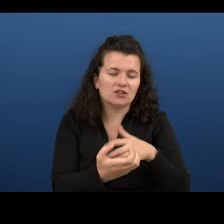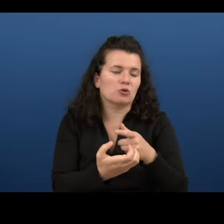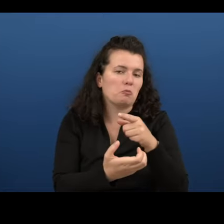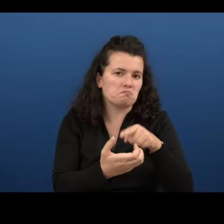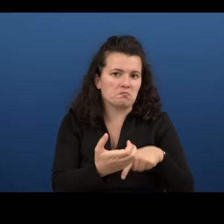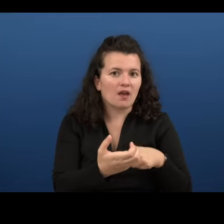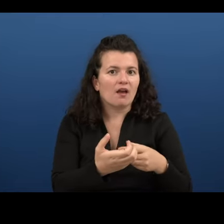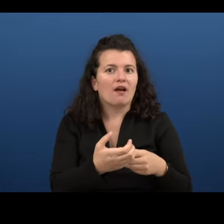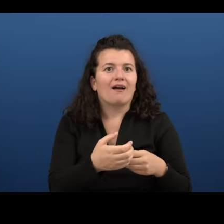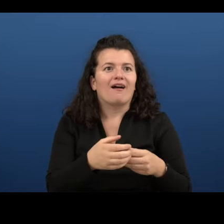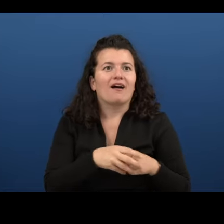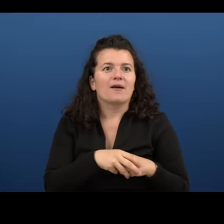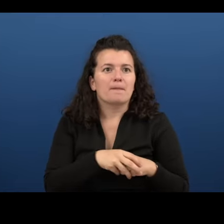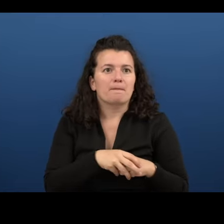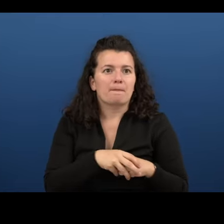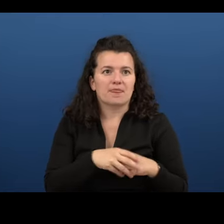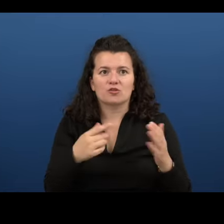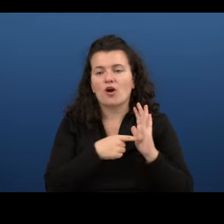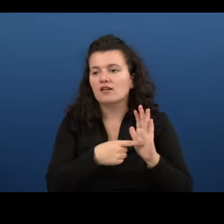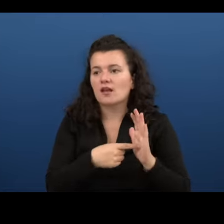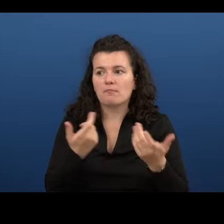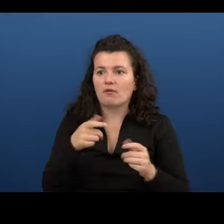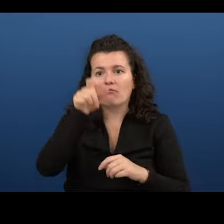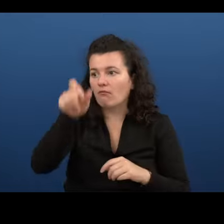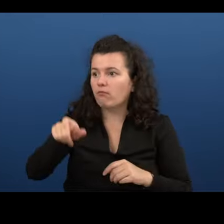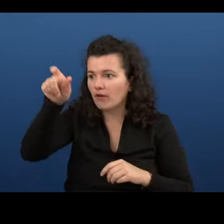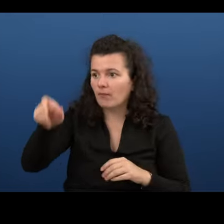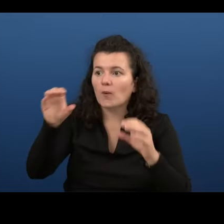can literally have access to the things that they need in order to learn.